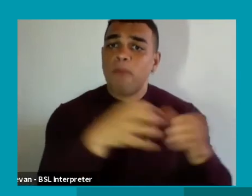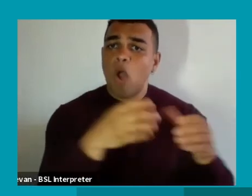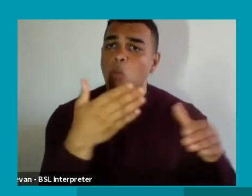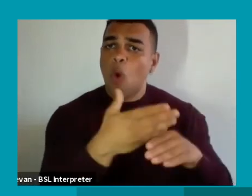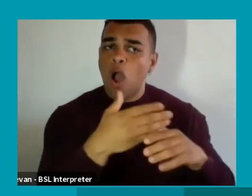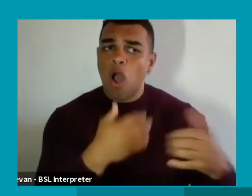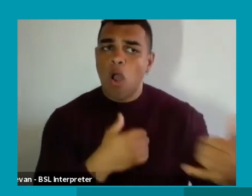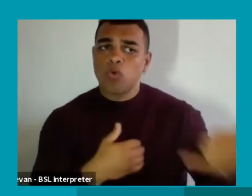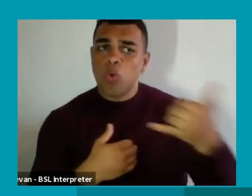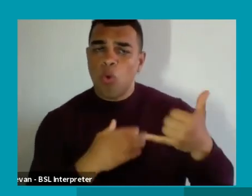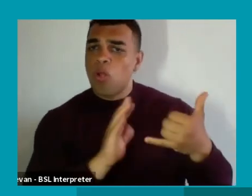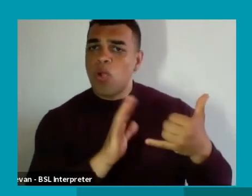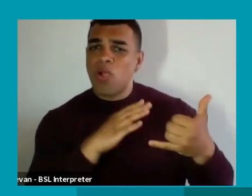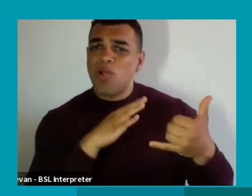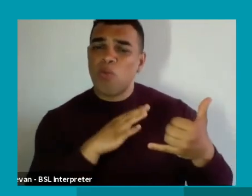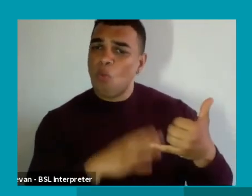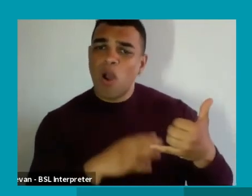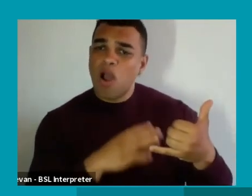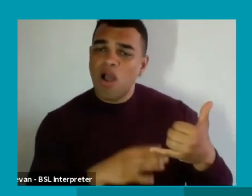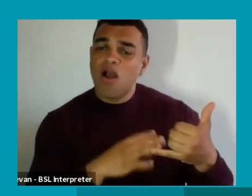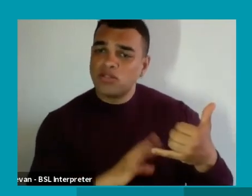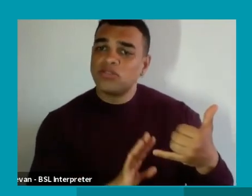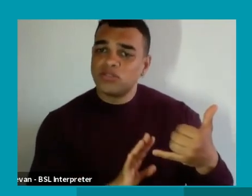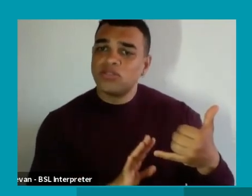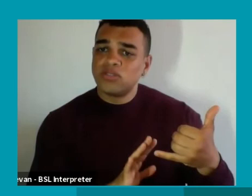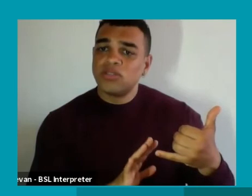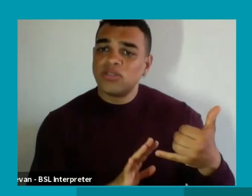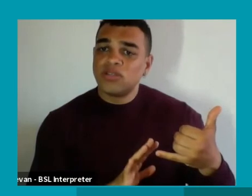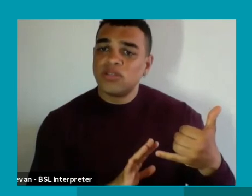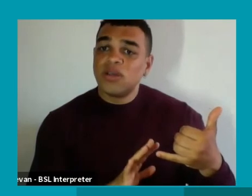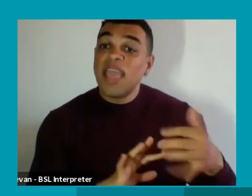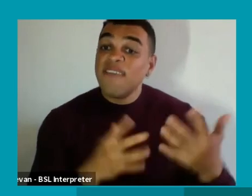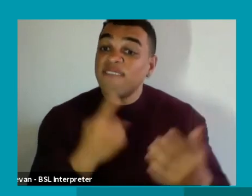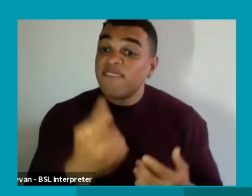I would prefer email if that's your preference, then drop them an email and say